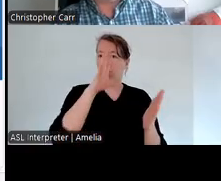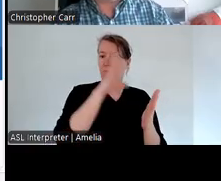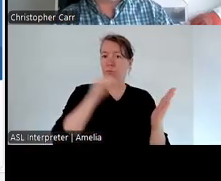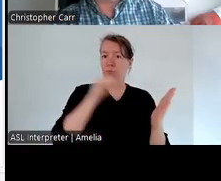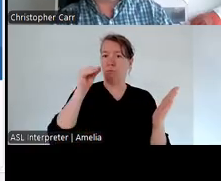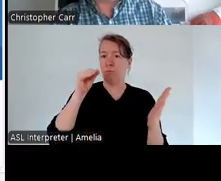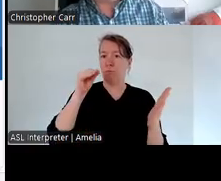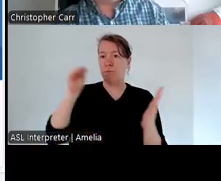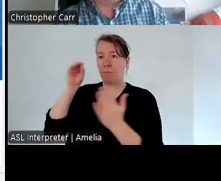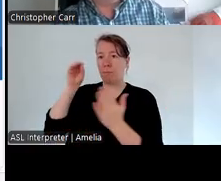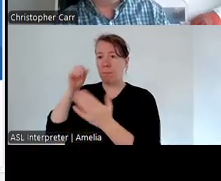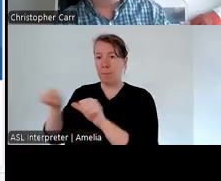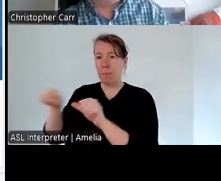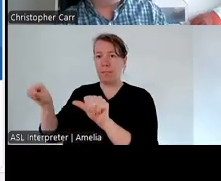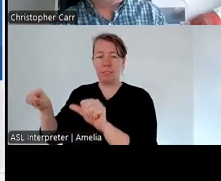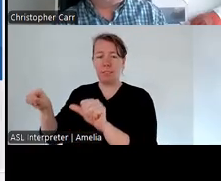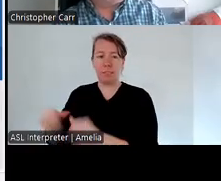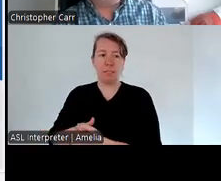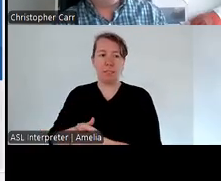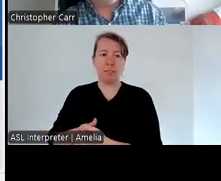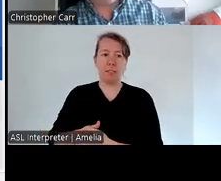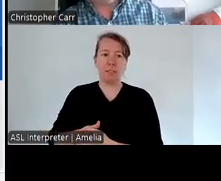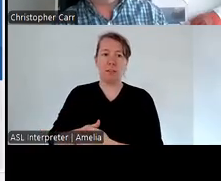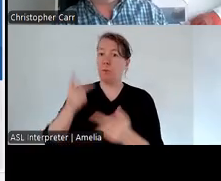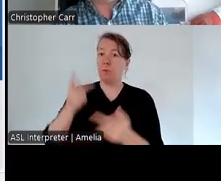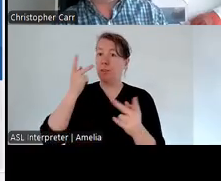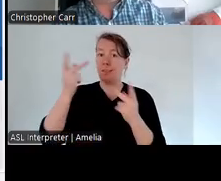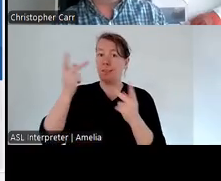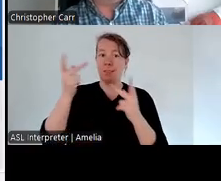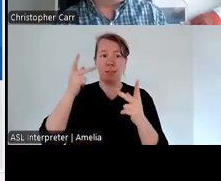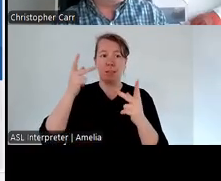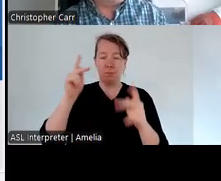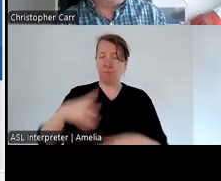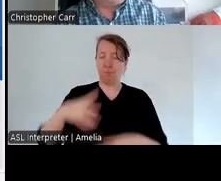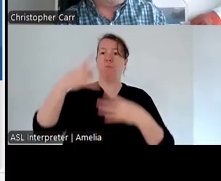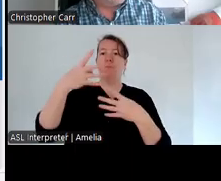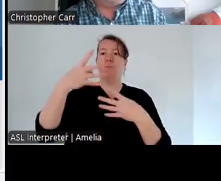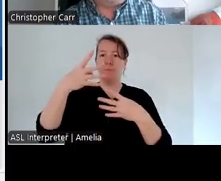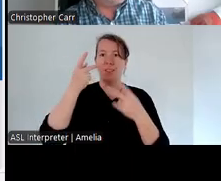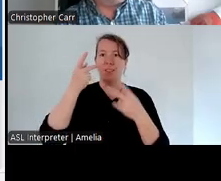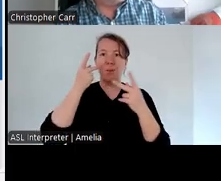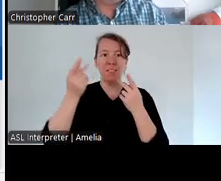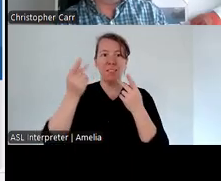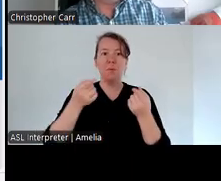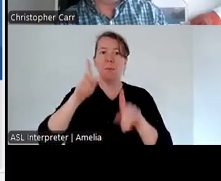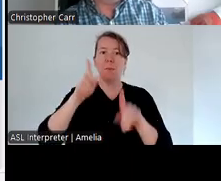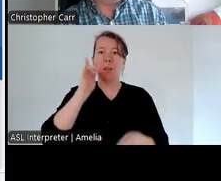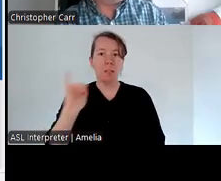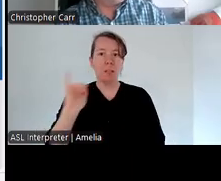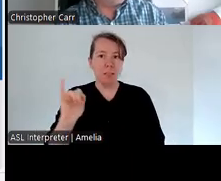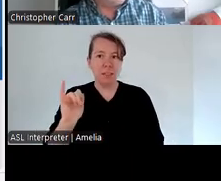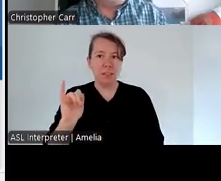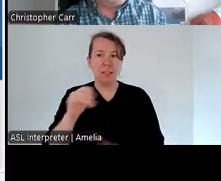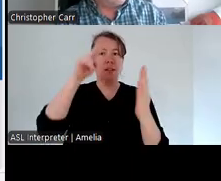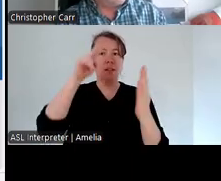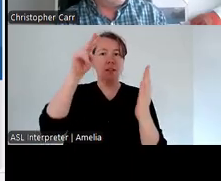very technical metadata, and then hit preview. And then up on the screen, you'll see exactly the ways of reading, appearance can be modified.